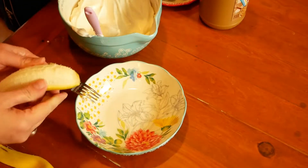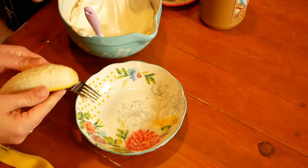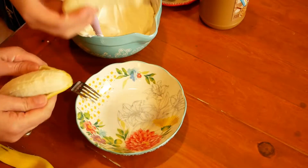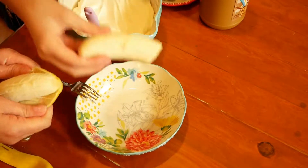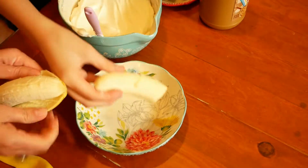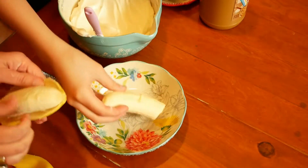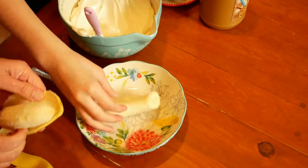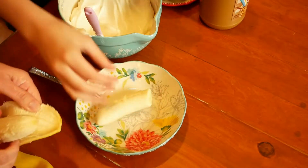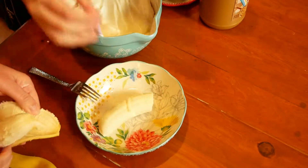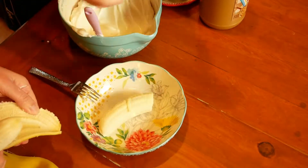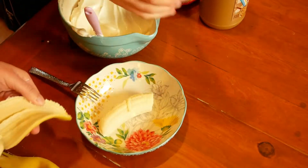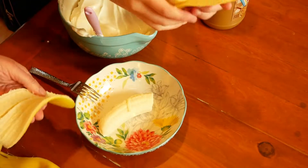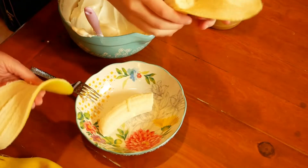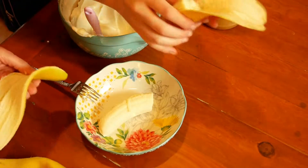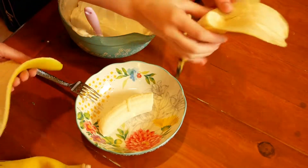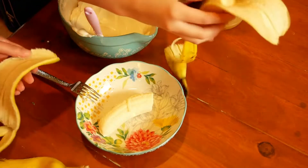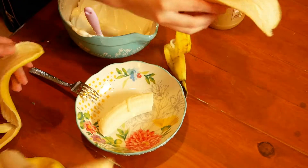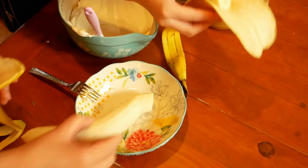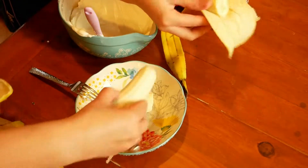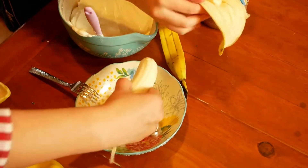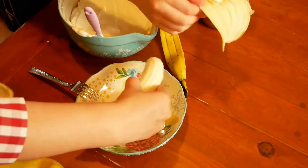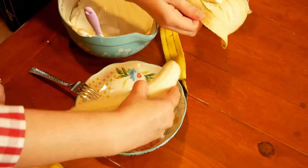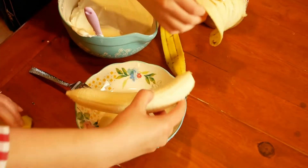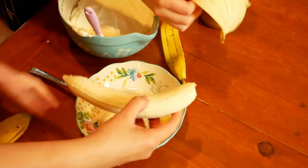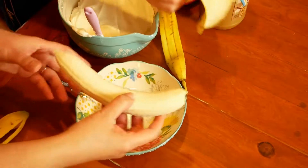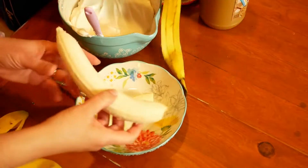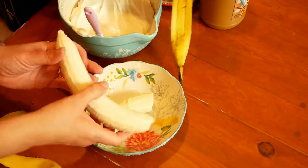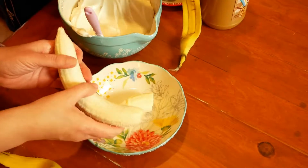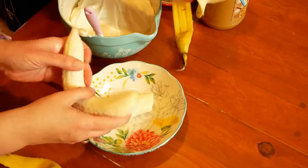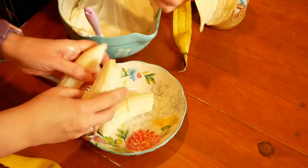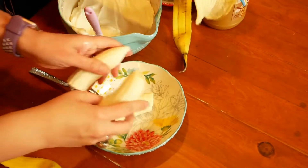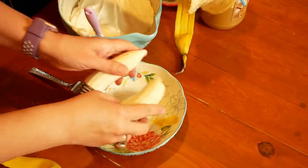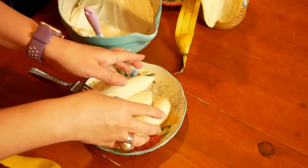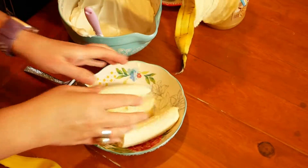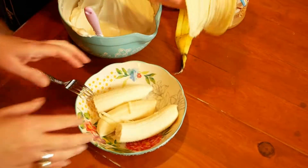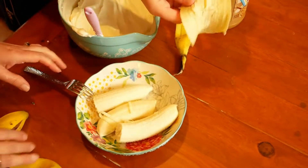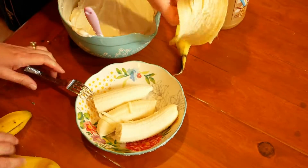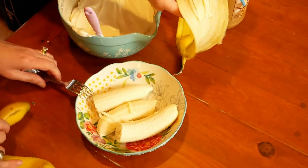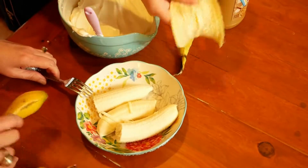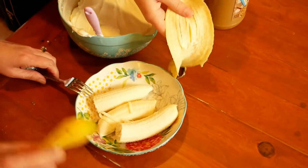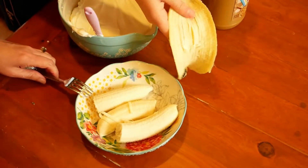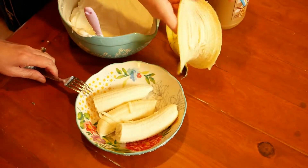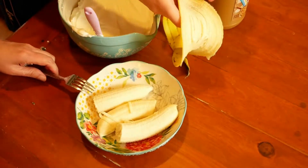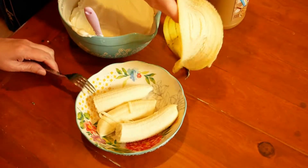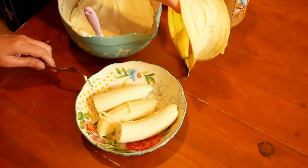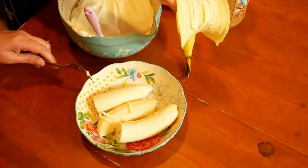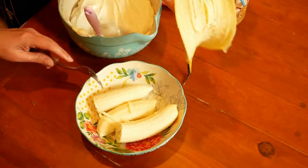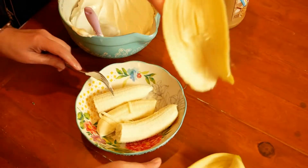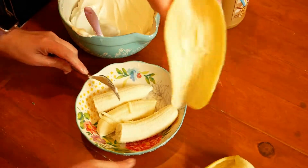probably would you know be better it's going to give you a stronger uh taste into your ice cream